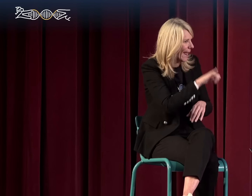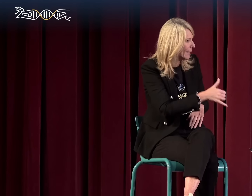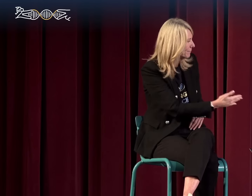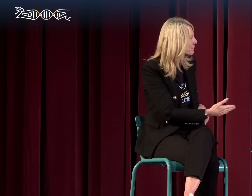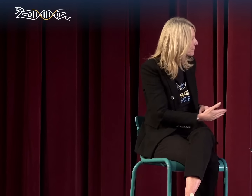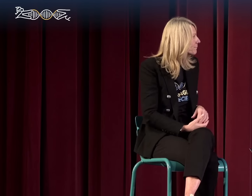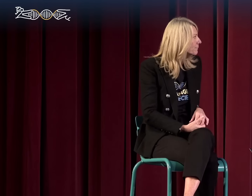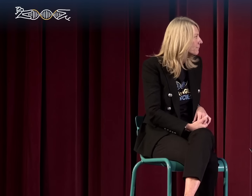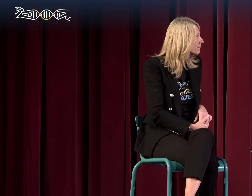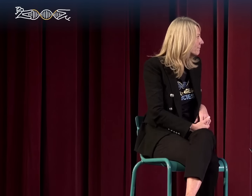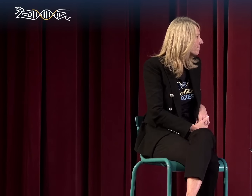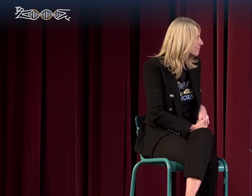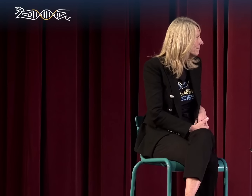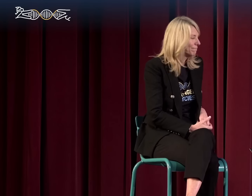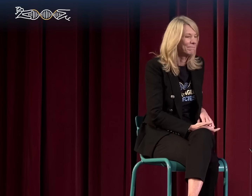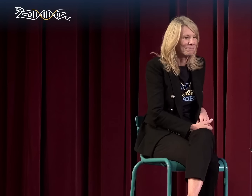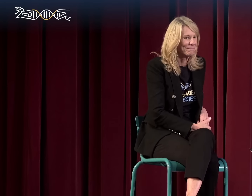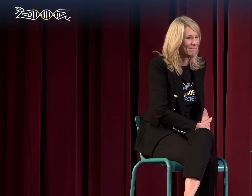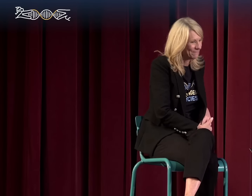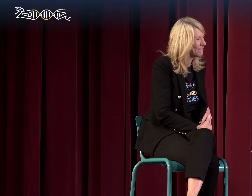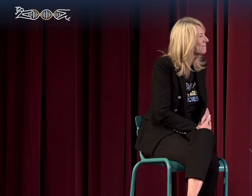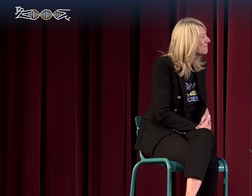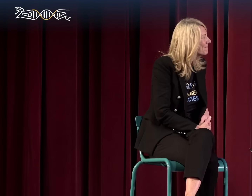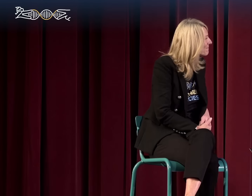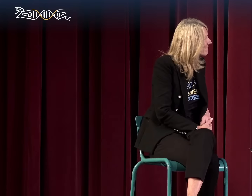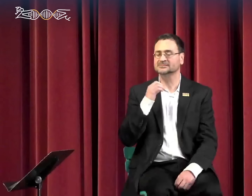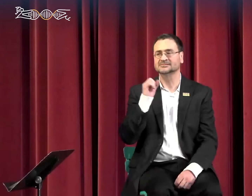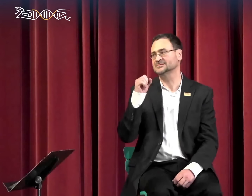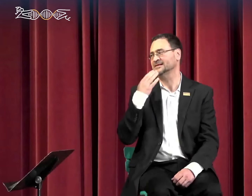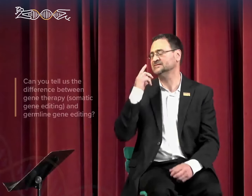difference as it relates to this topic. Dr. Braun.